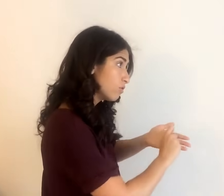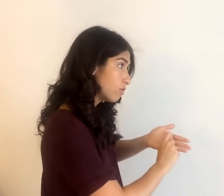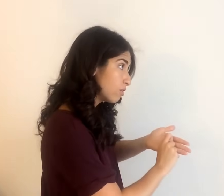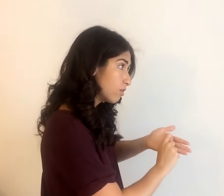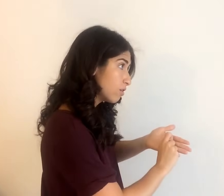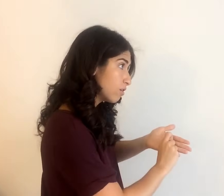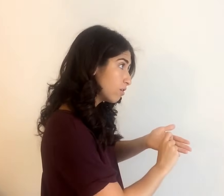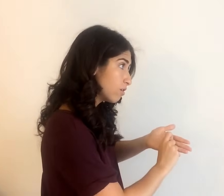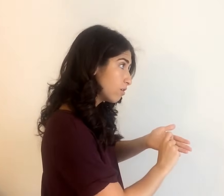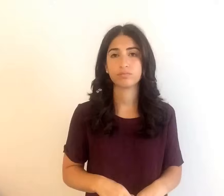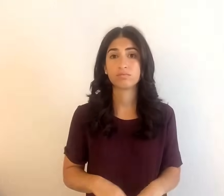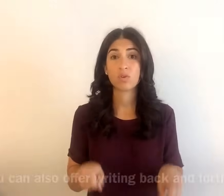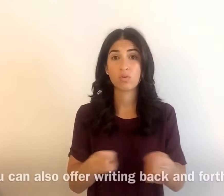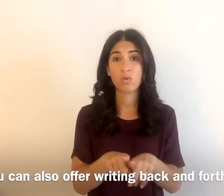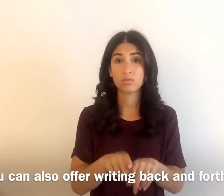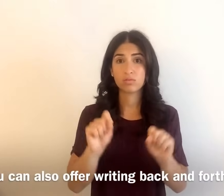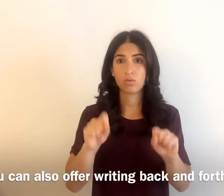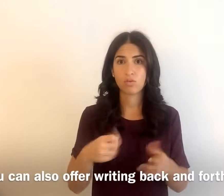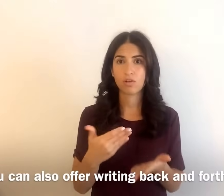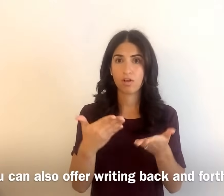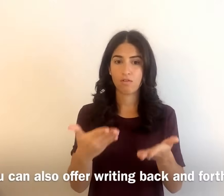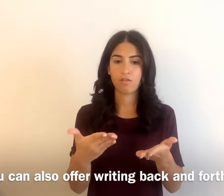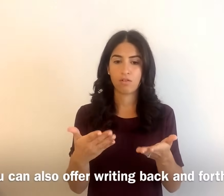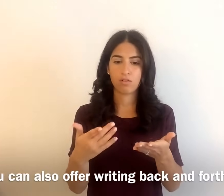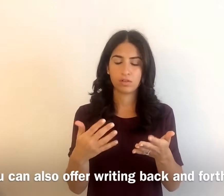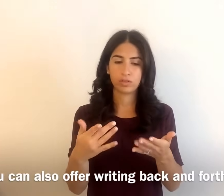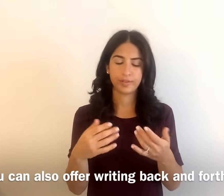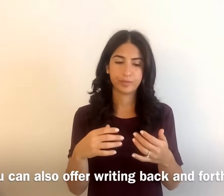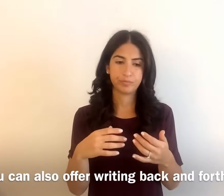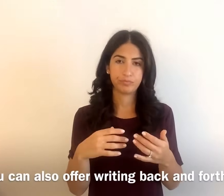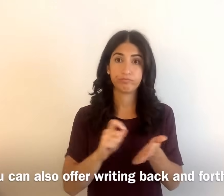you can also offer writing back and forth;